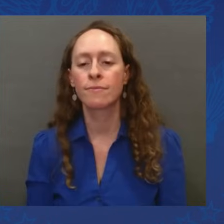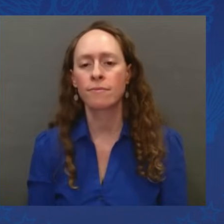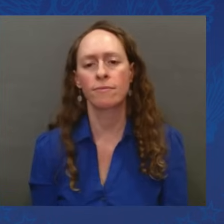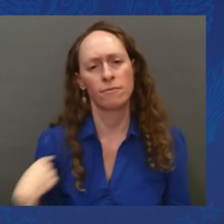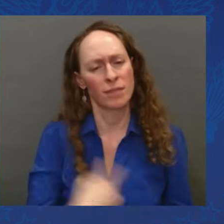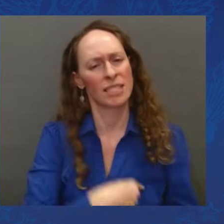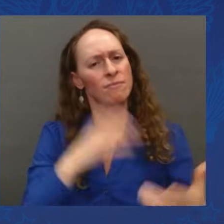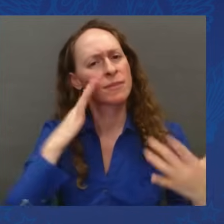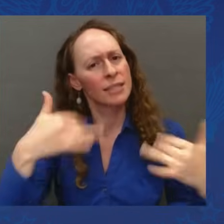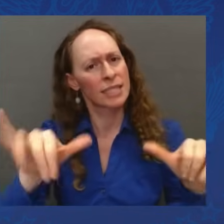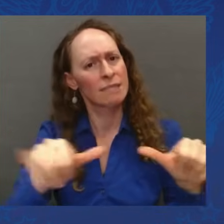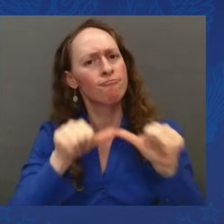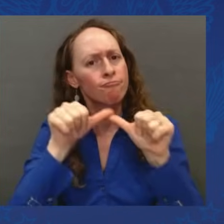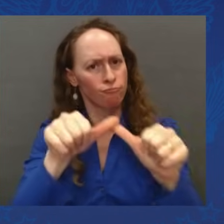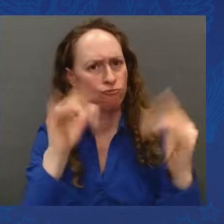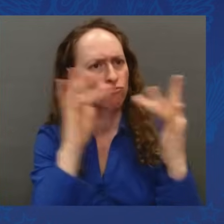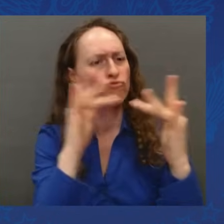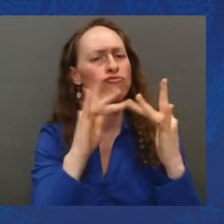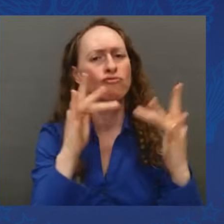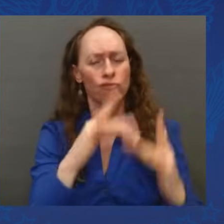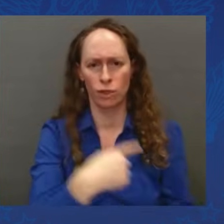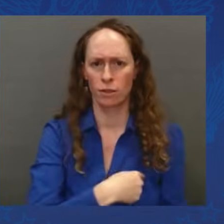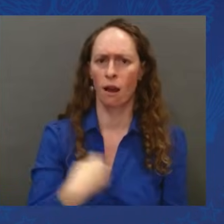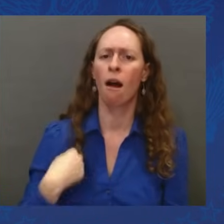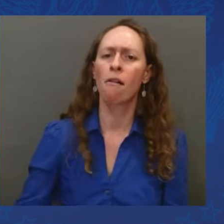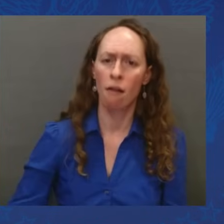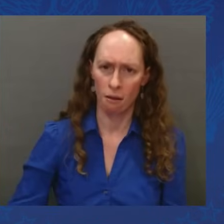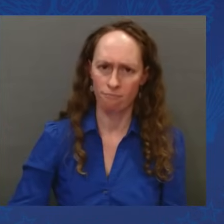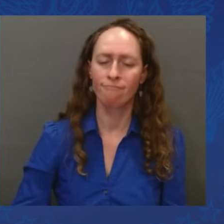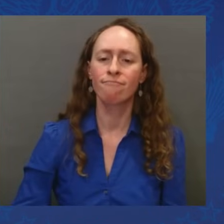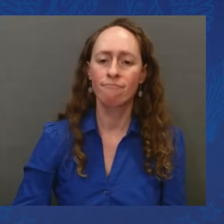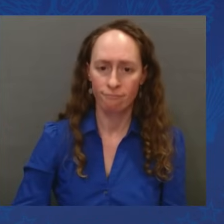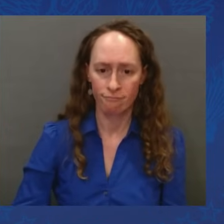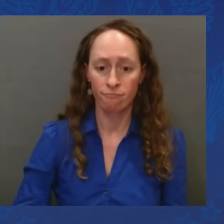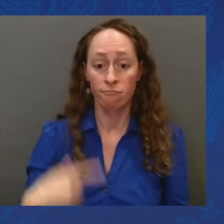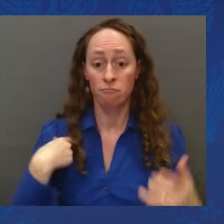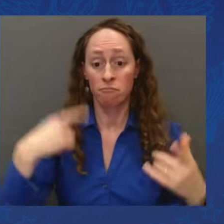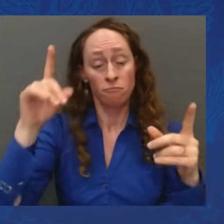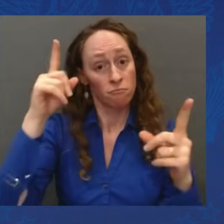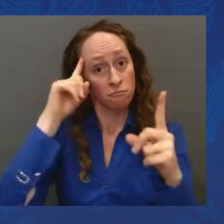including between President Xi and me. He and I agreed that either one of us could pick up the phone,